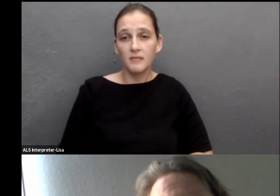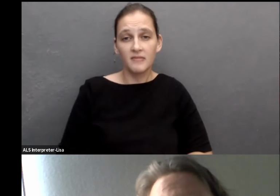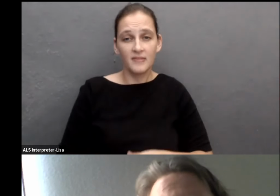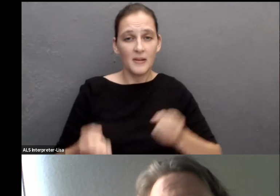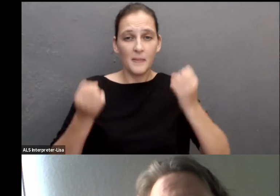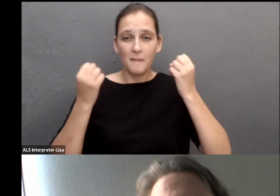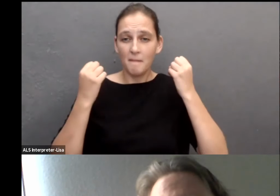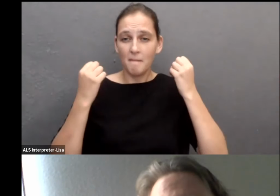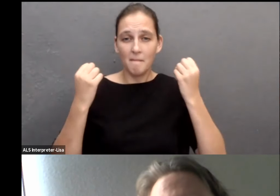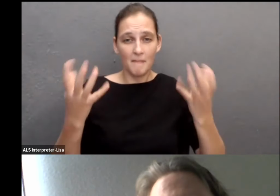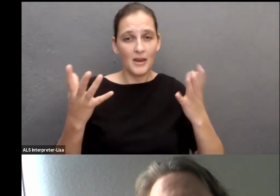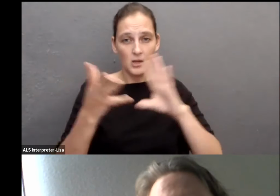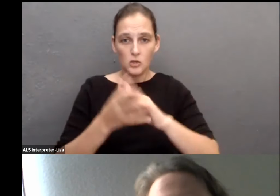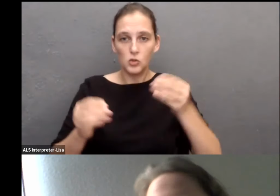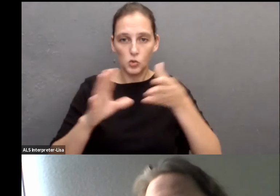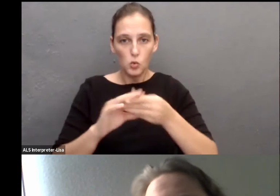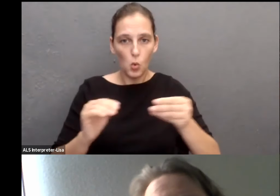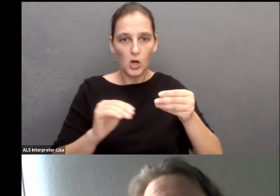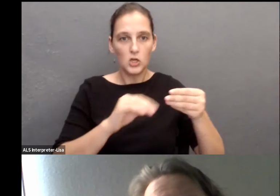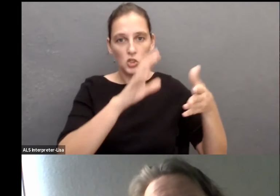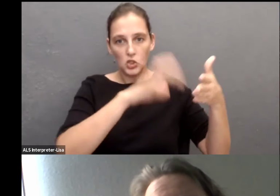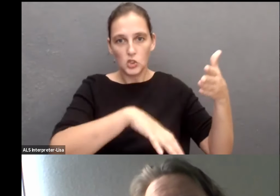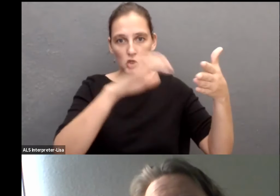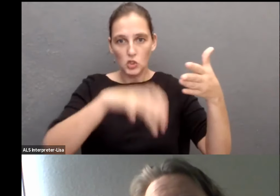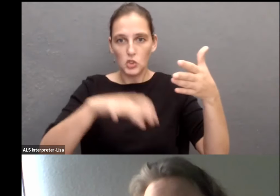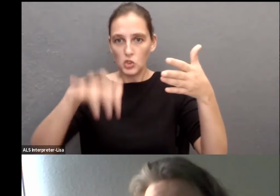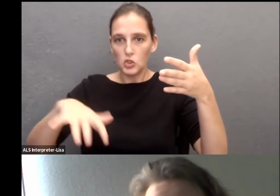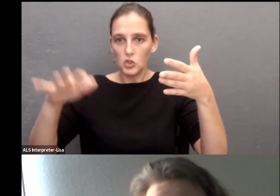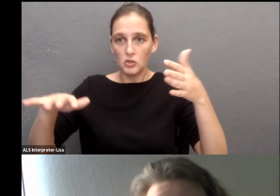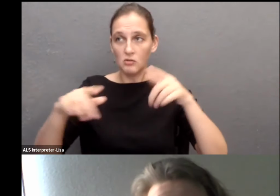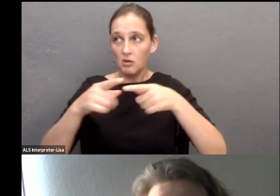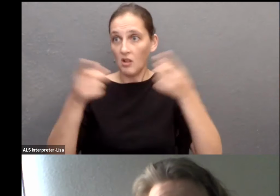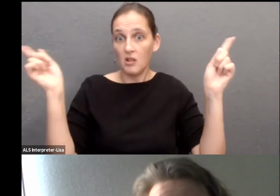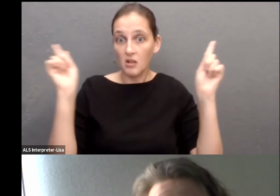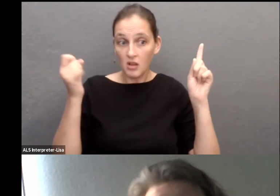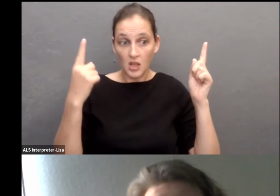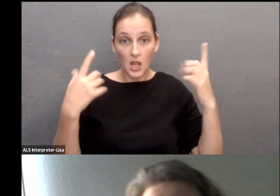where even younger healthier people